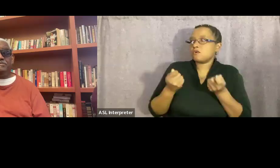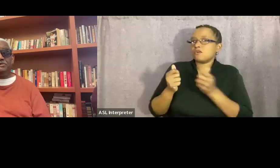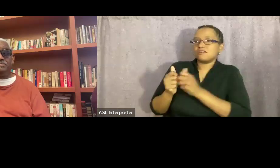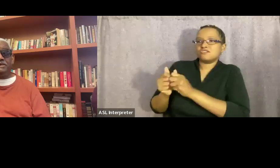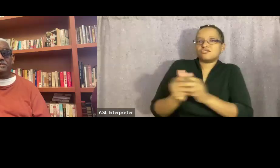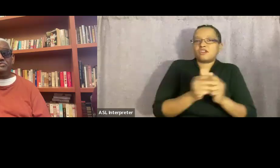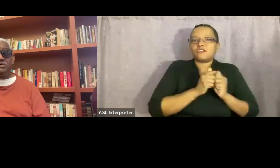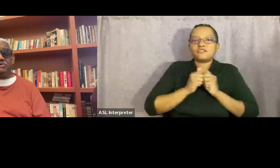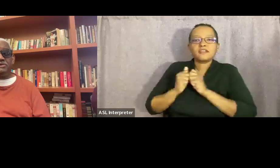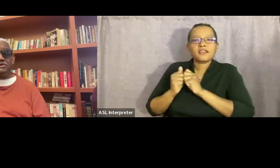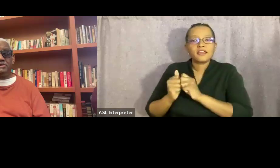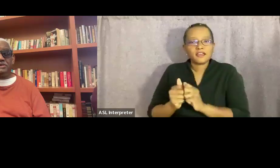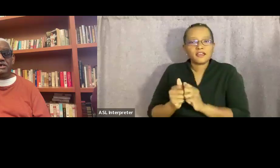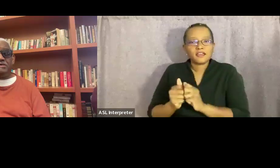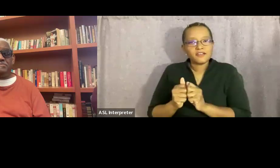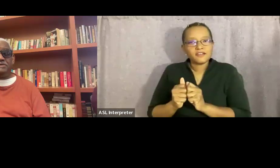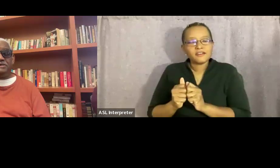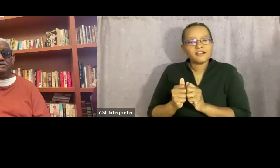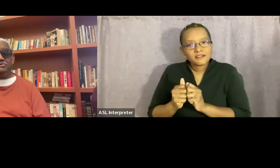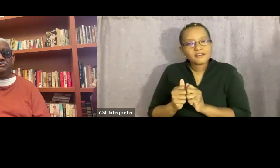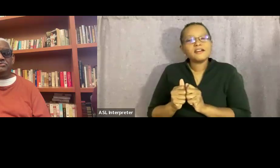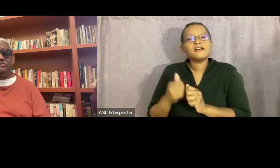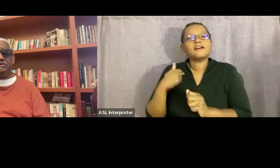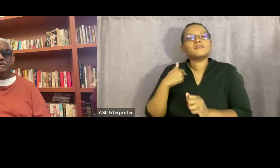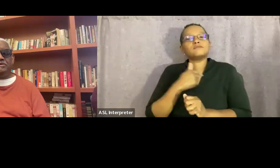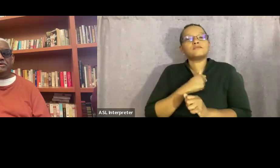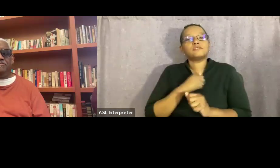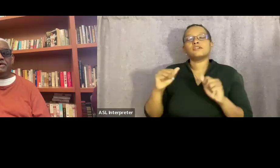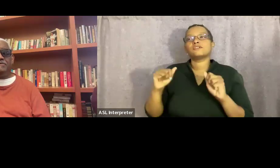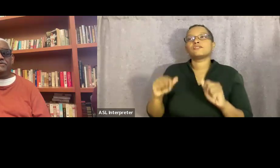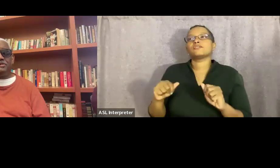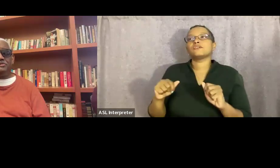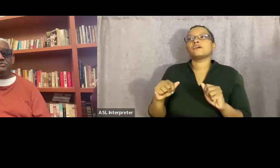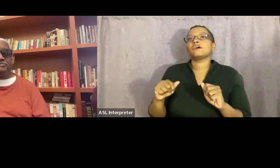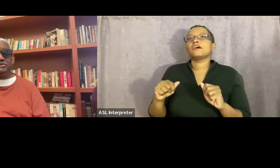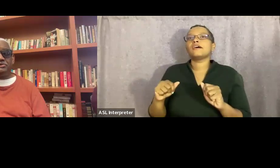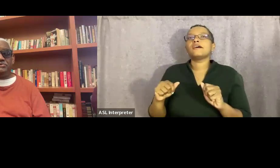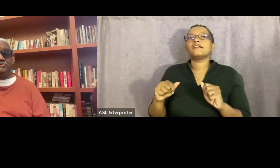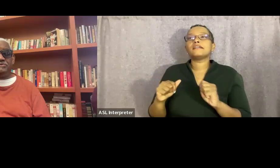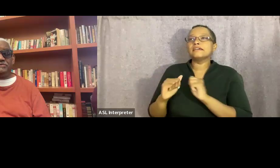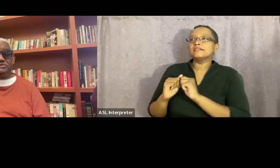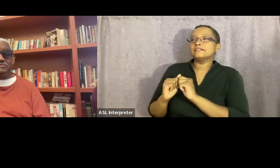It was a place where we could come into manifestation with the whole universe,